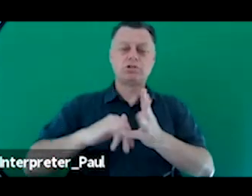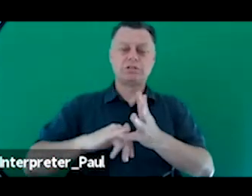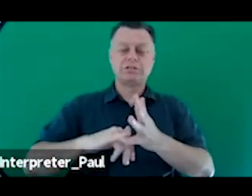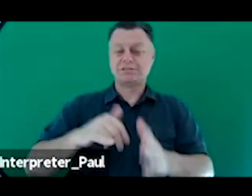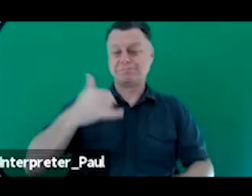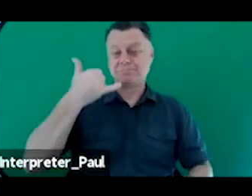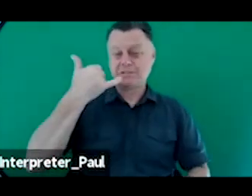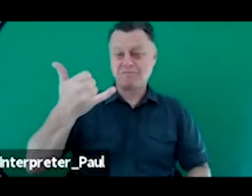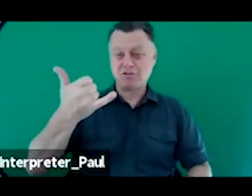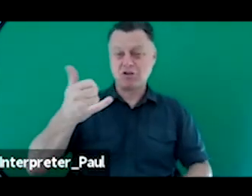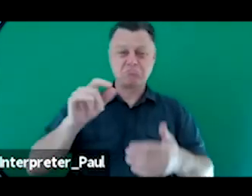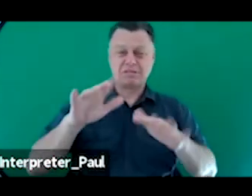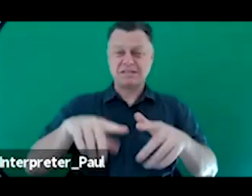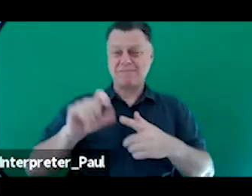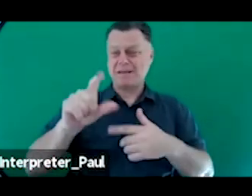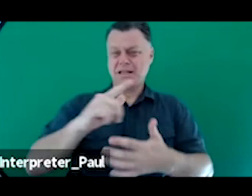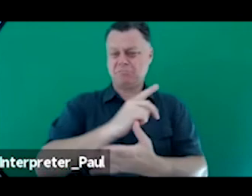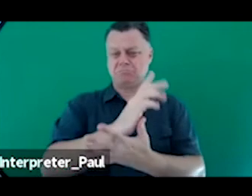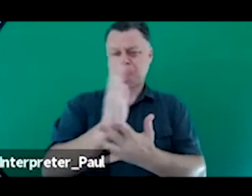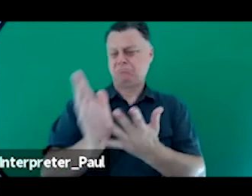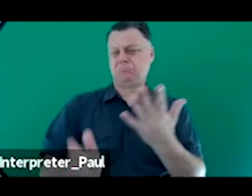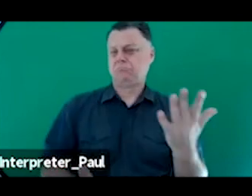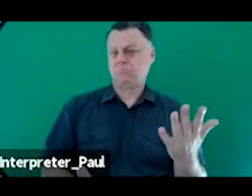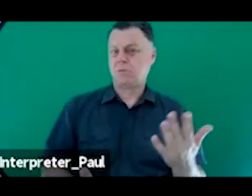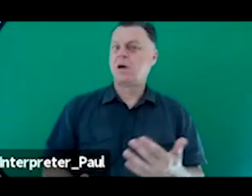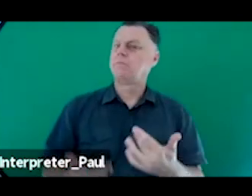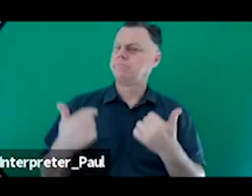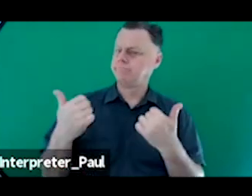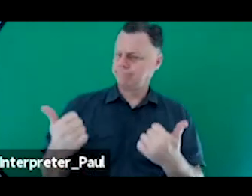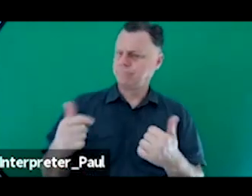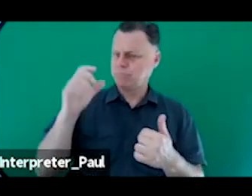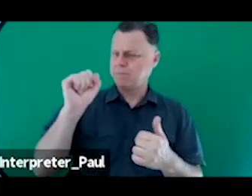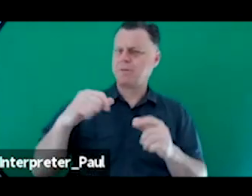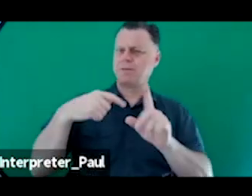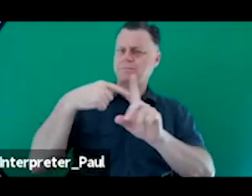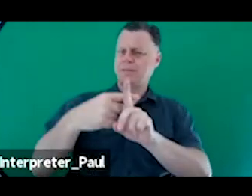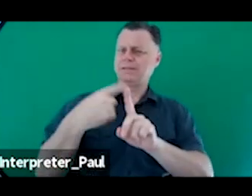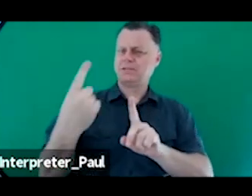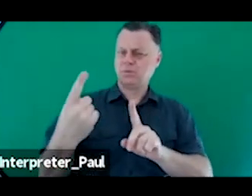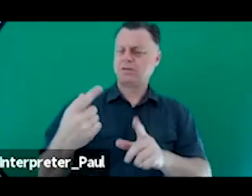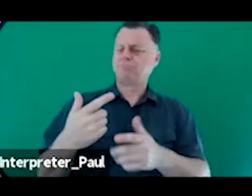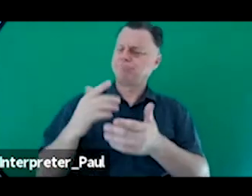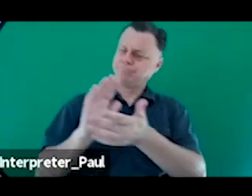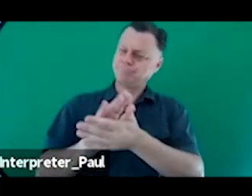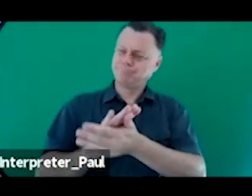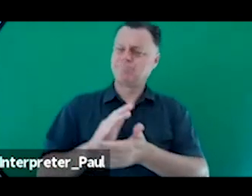to them. That's an excellent example of plus 1. I love the way you are starting to think about